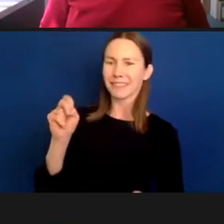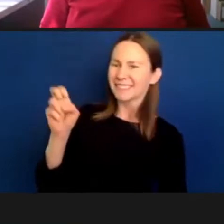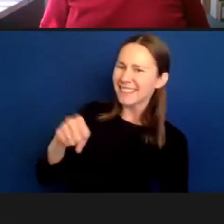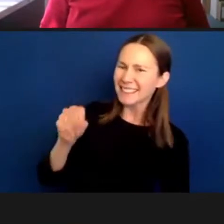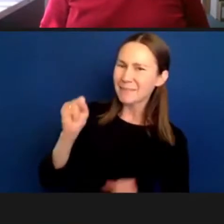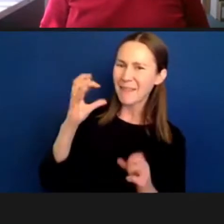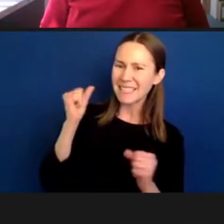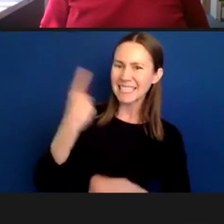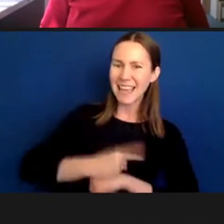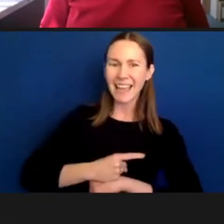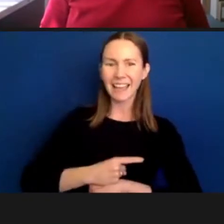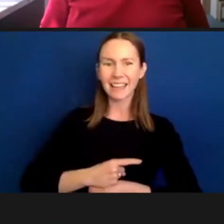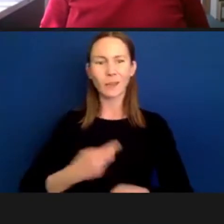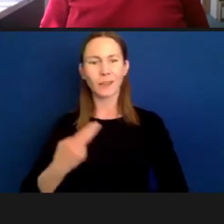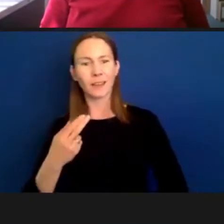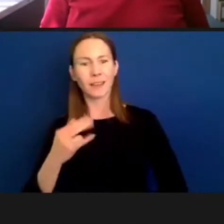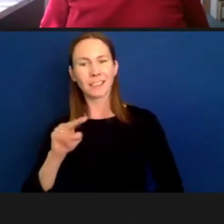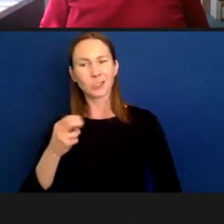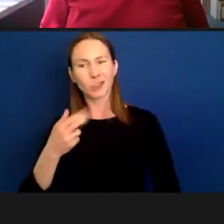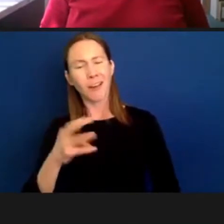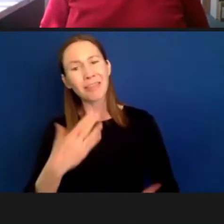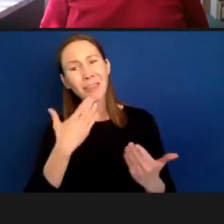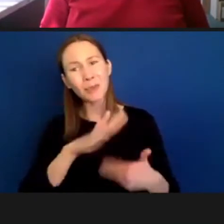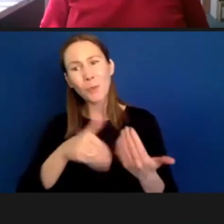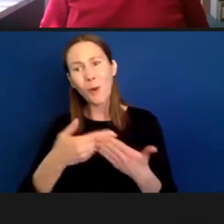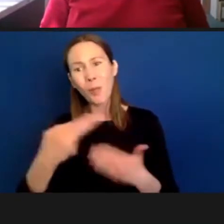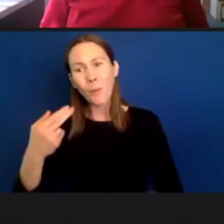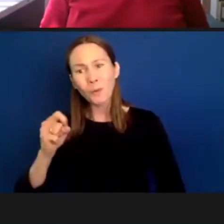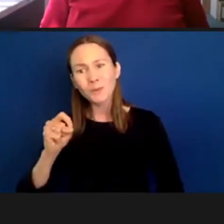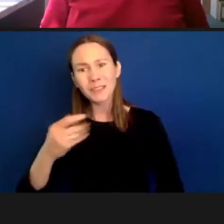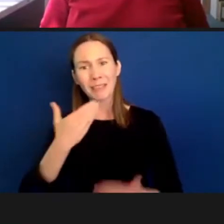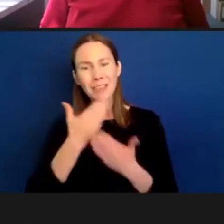Thanks all hosts and organizers for a pretty darn awesome day!